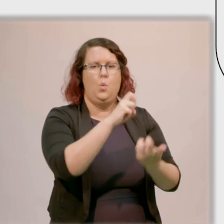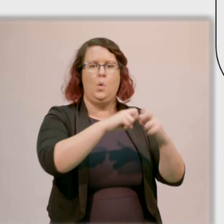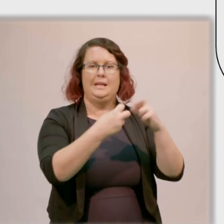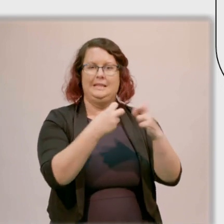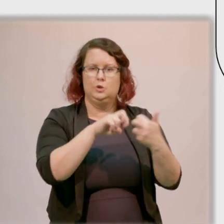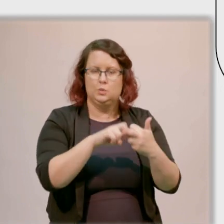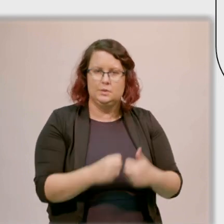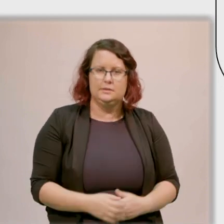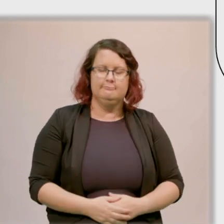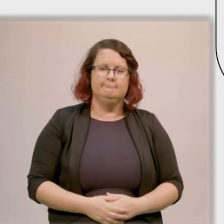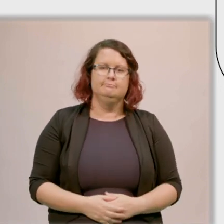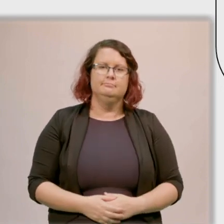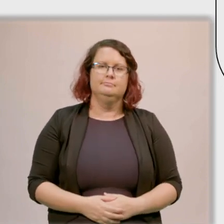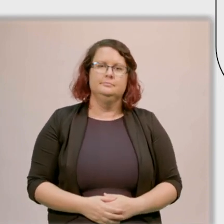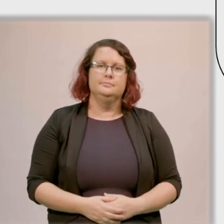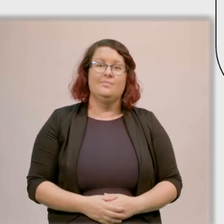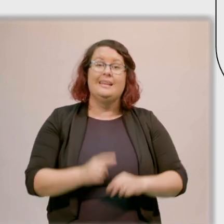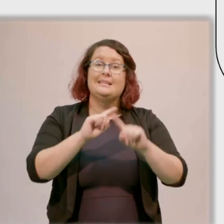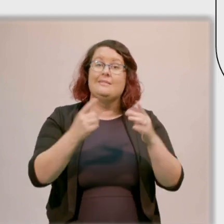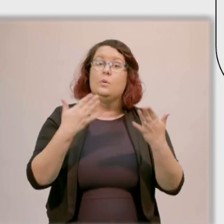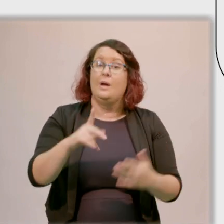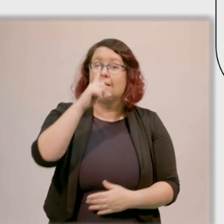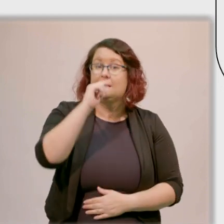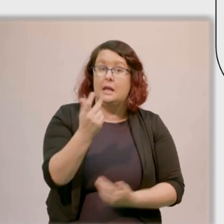Many different modes are used for sharing the news.